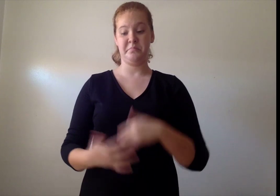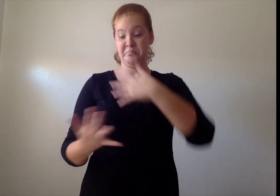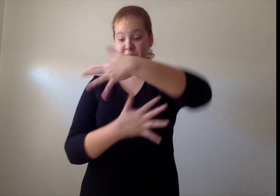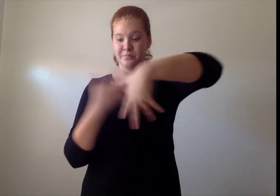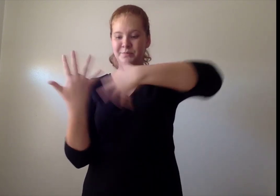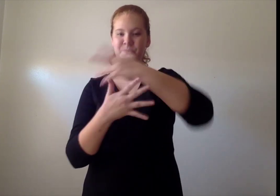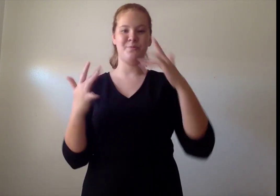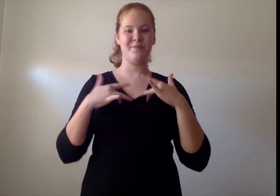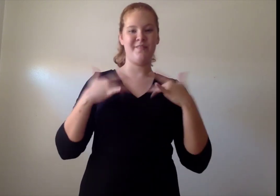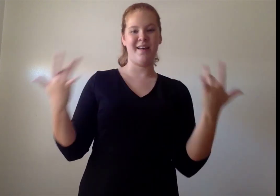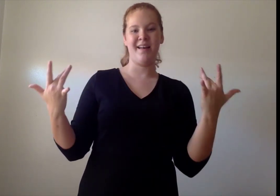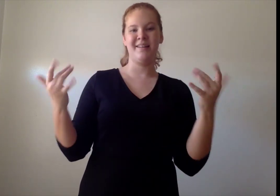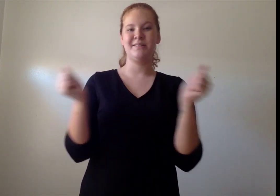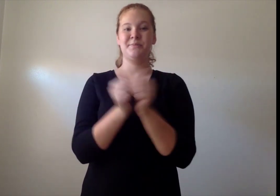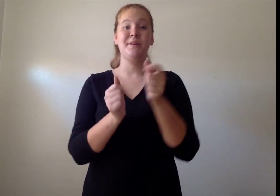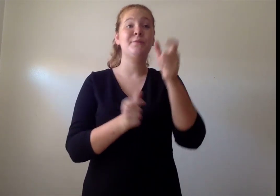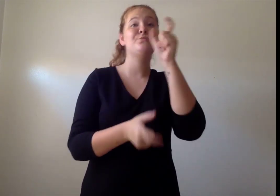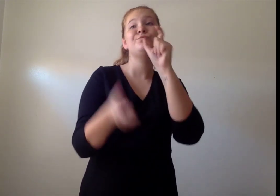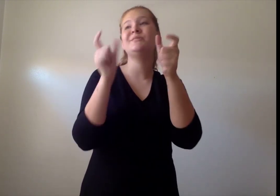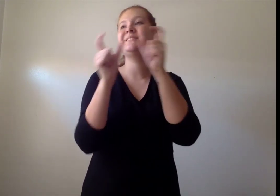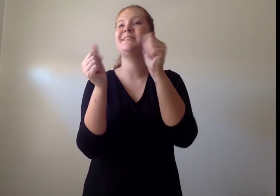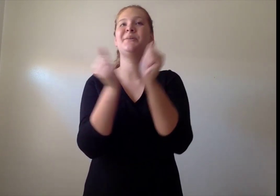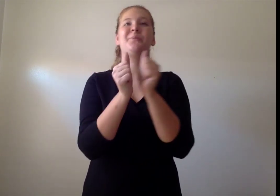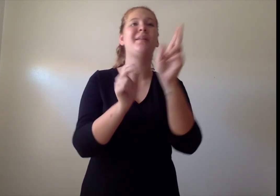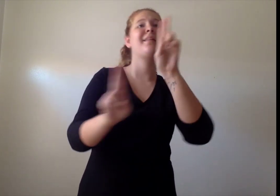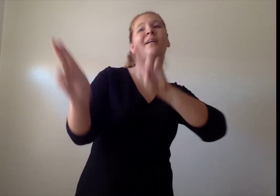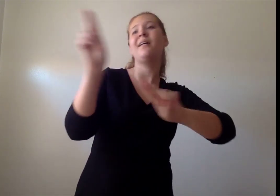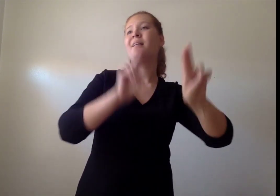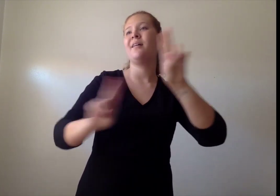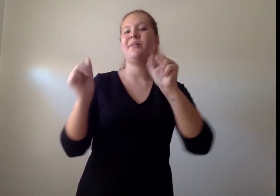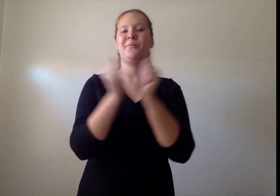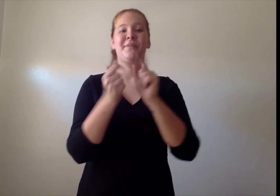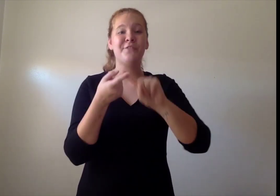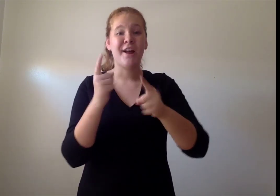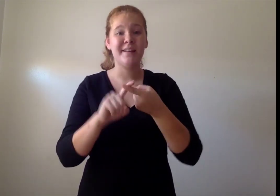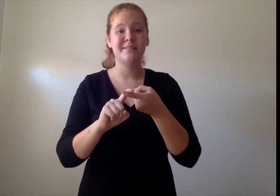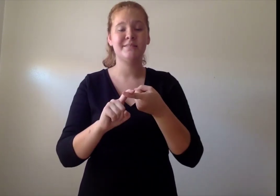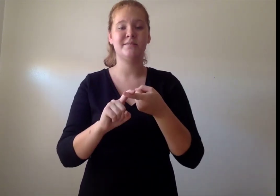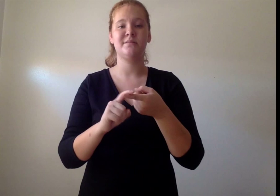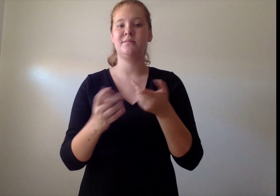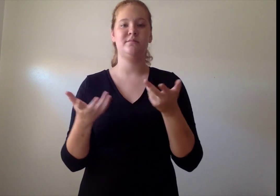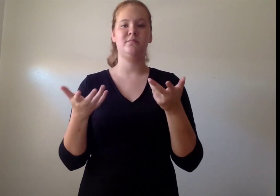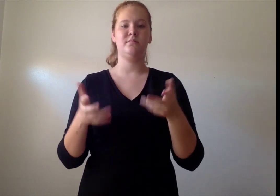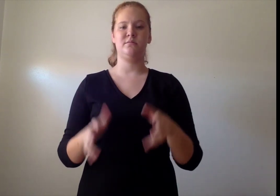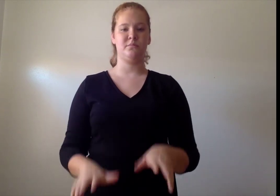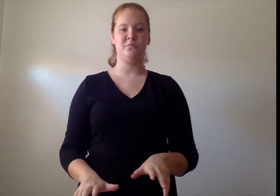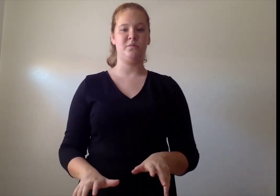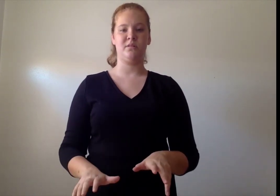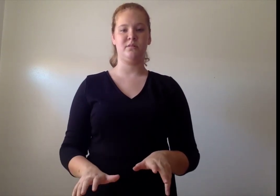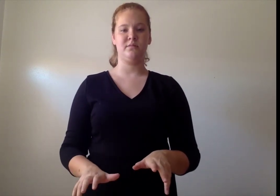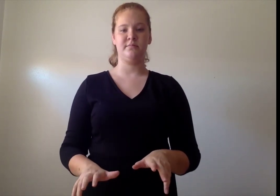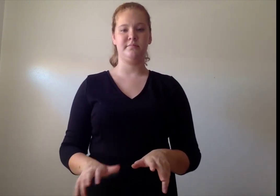to attend social events with drinking among friends where I should be comfortable being.